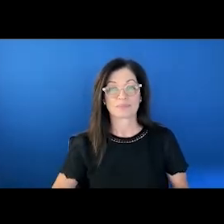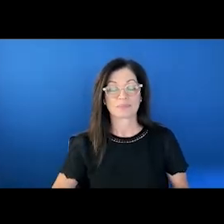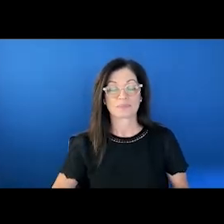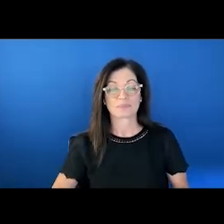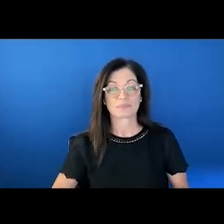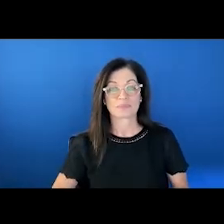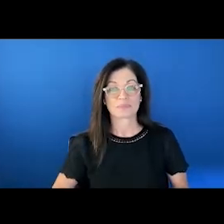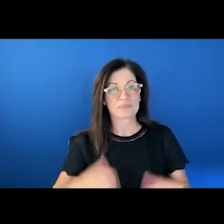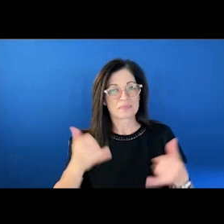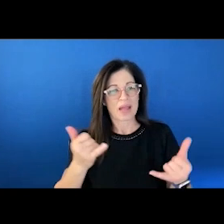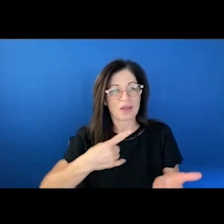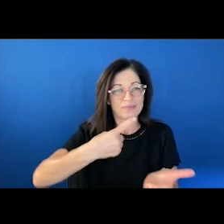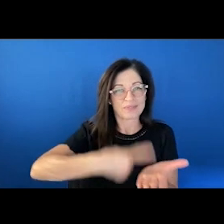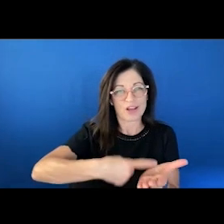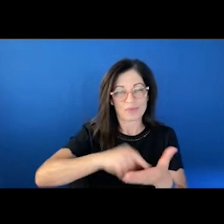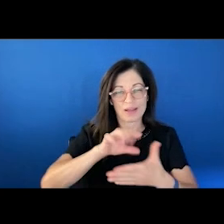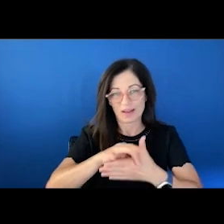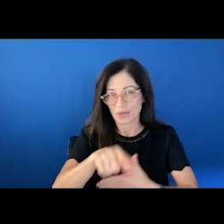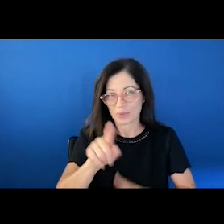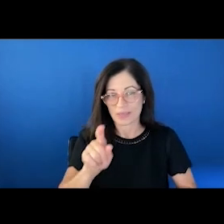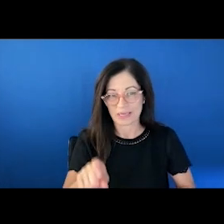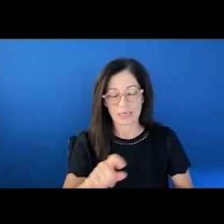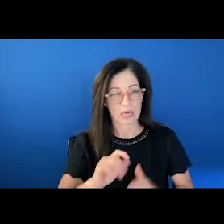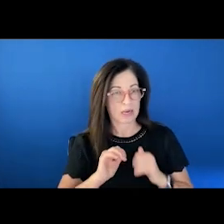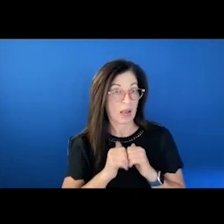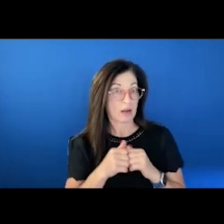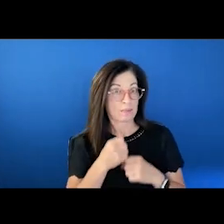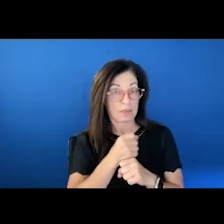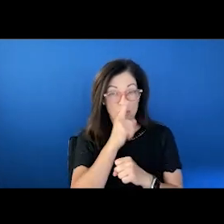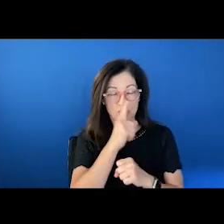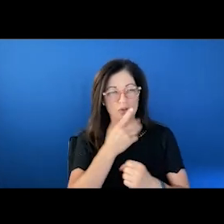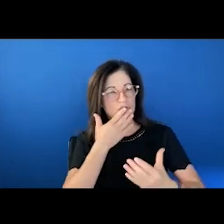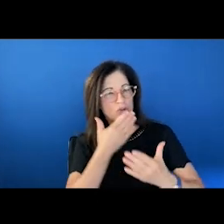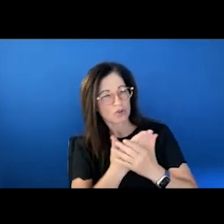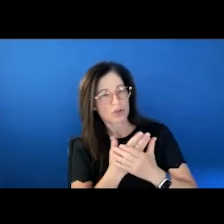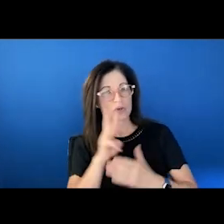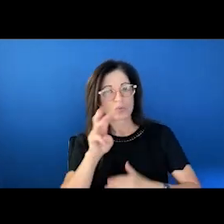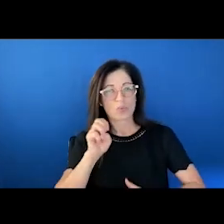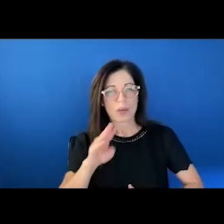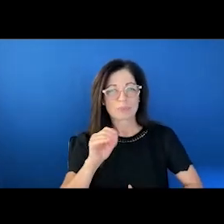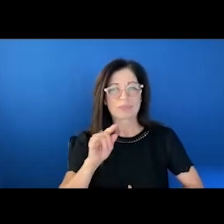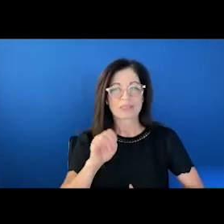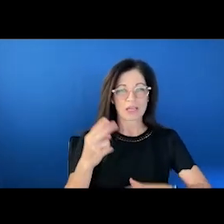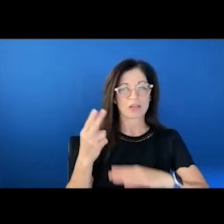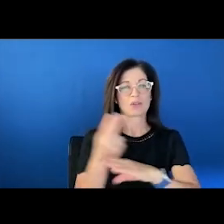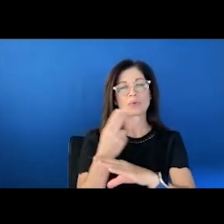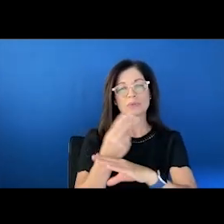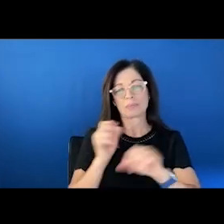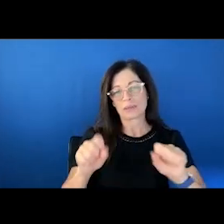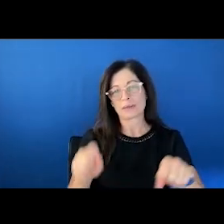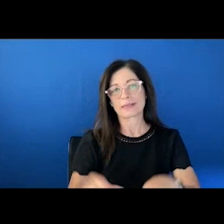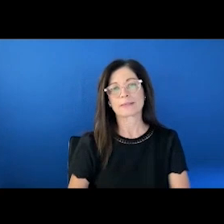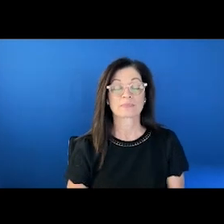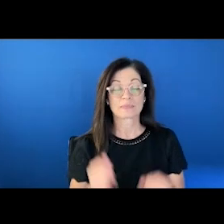Now, let’s dive into the content you’ll need and how to ensure good website usability.